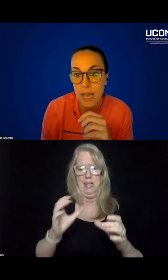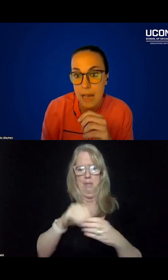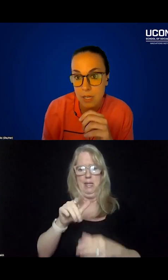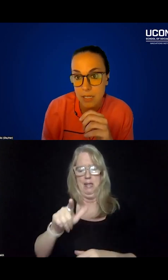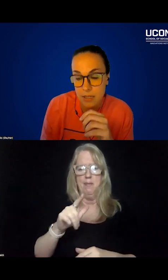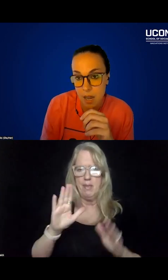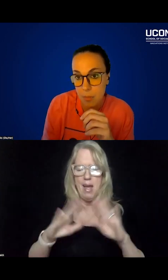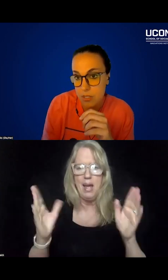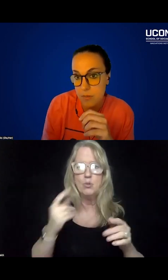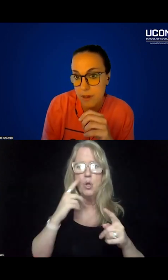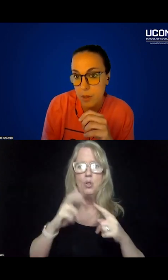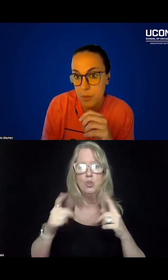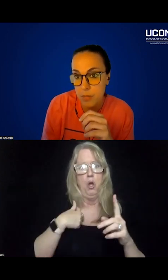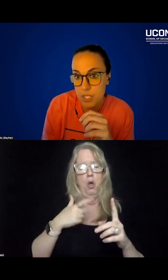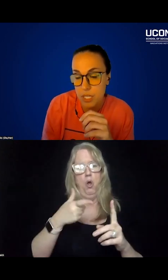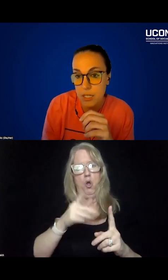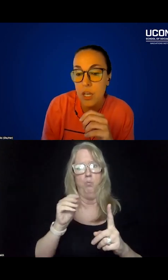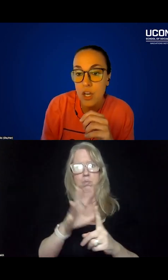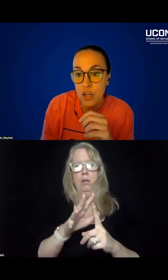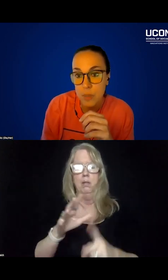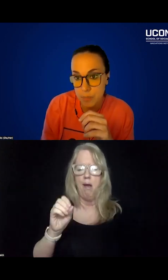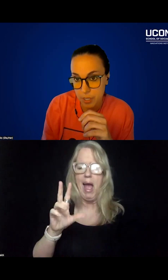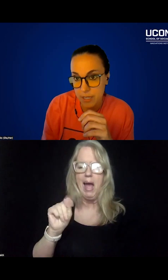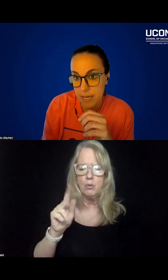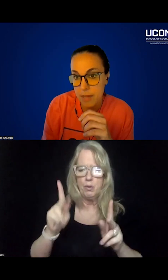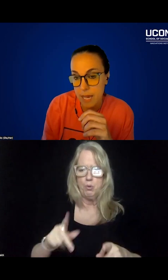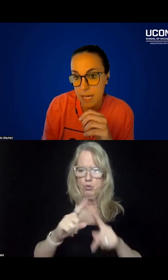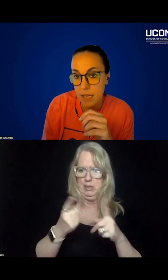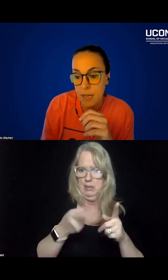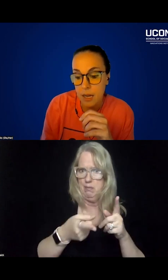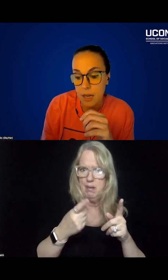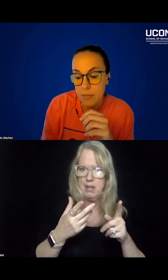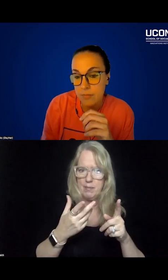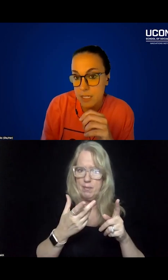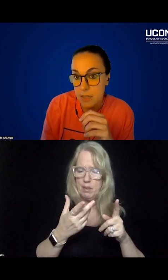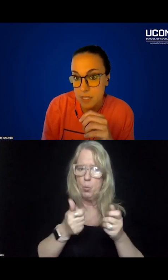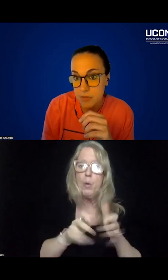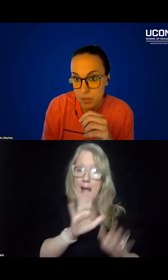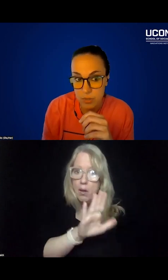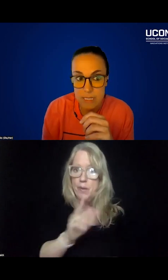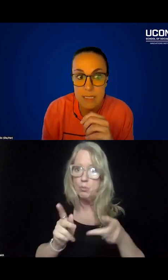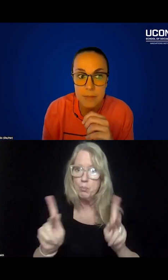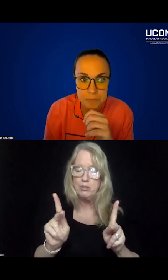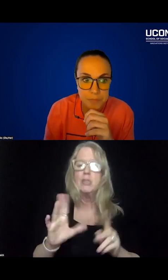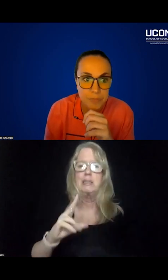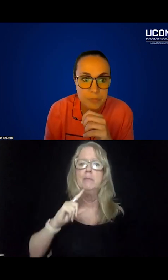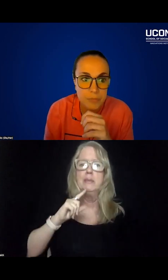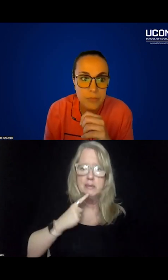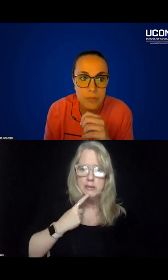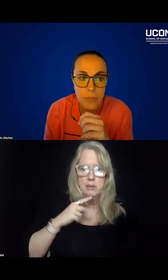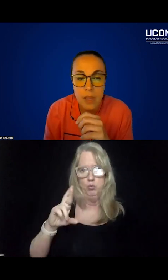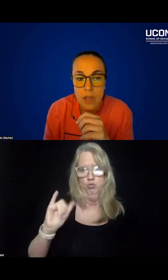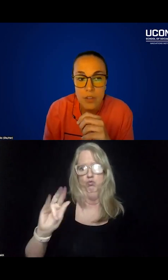OUTING THEM OUT PERMISSION COULD BE PUTTING THEM AT SEVERE RISK.